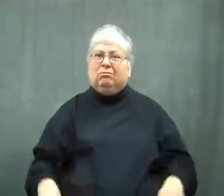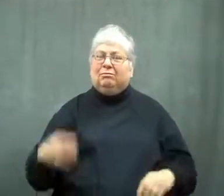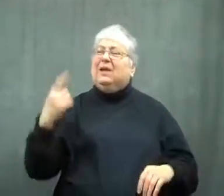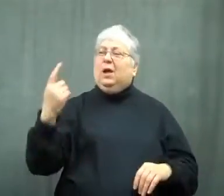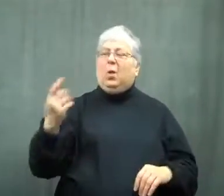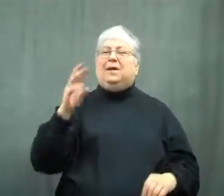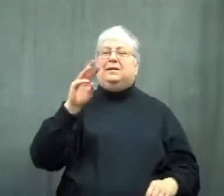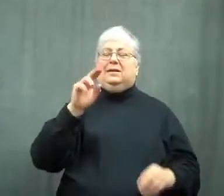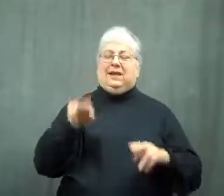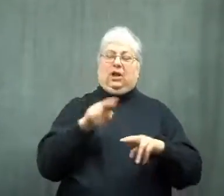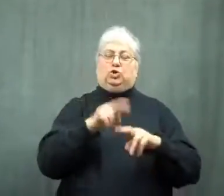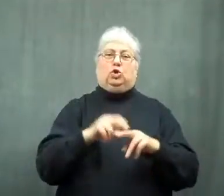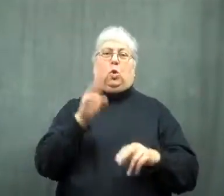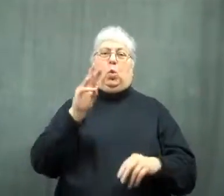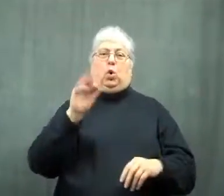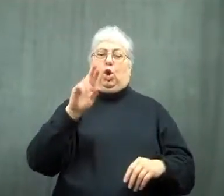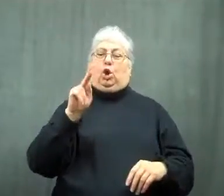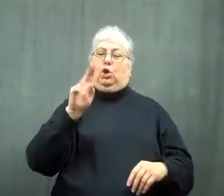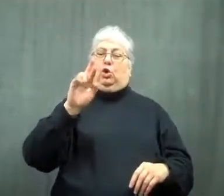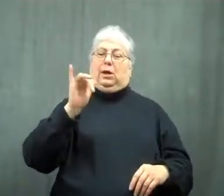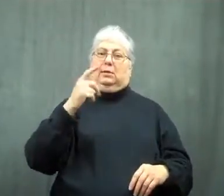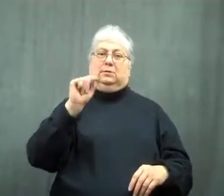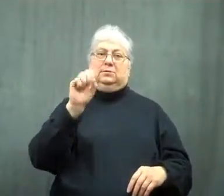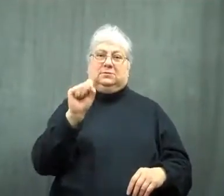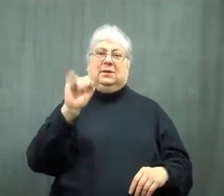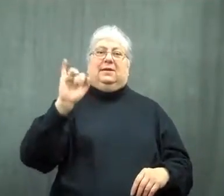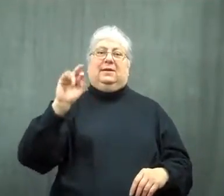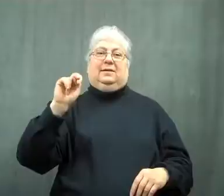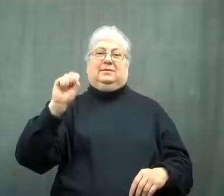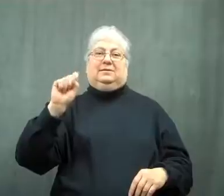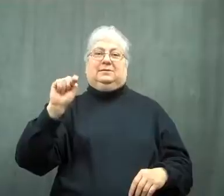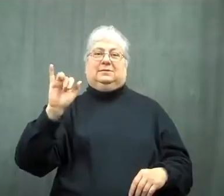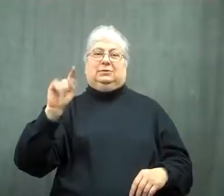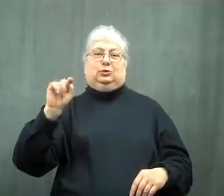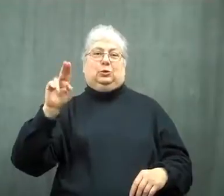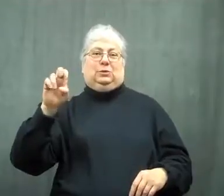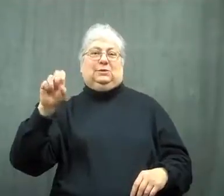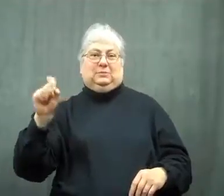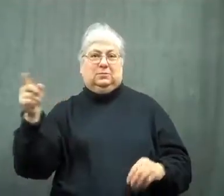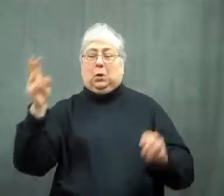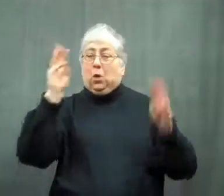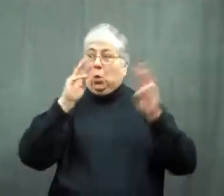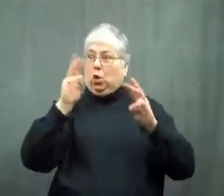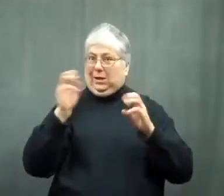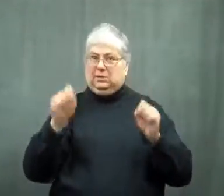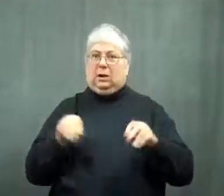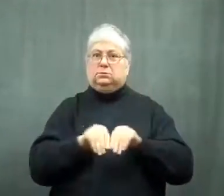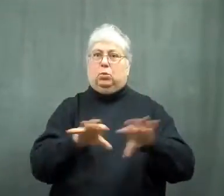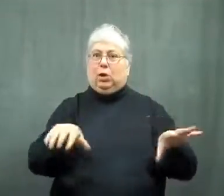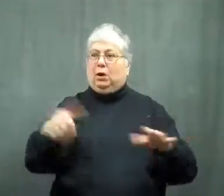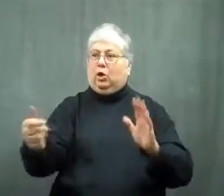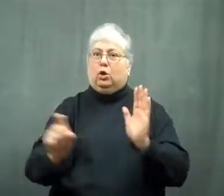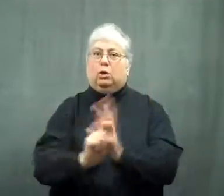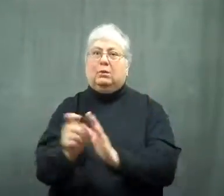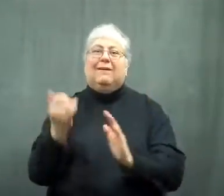The National Workrights Institutes worries that it can spread to include